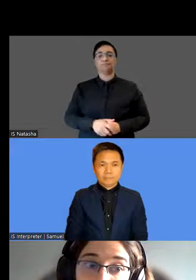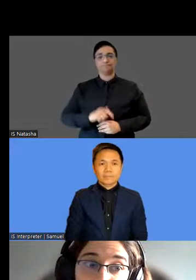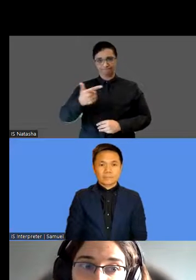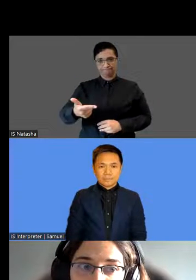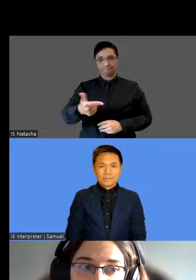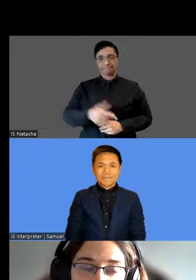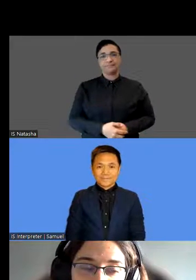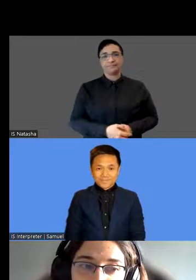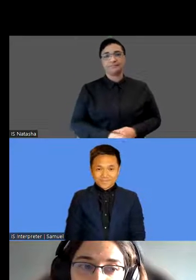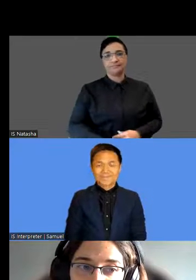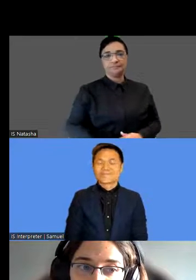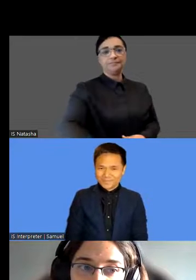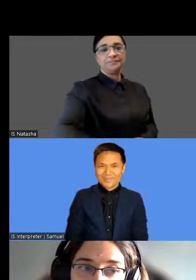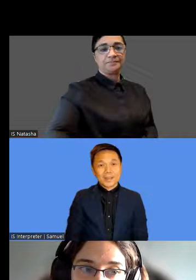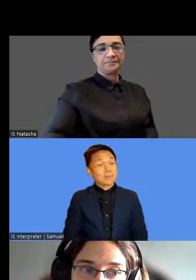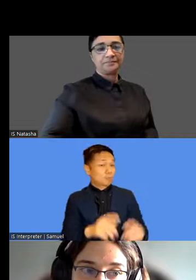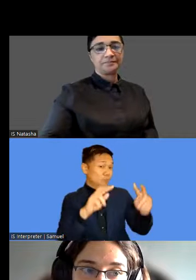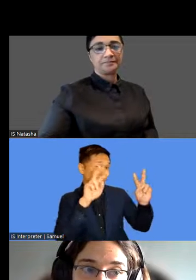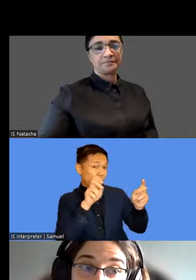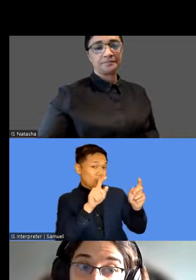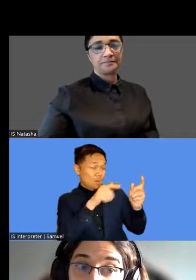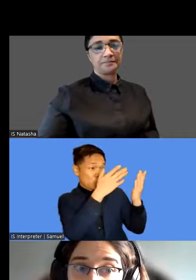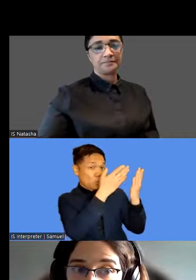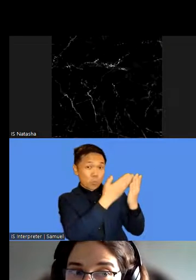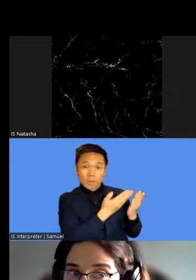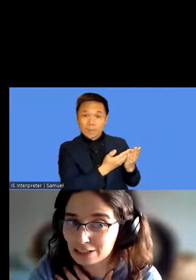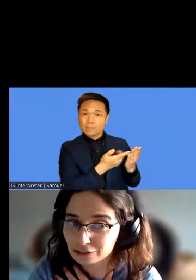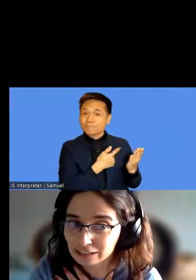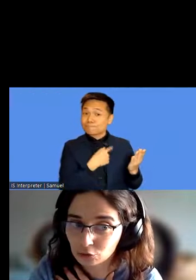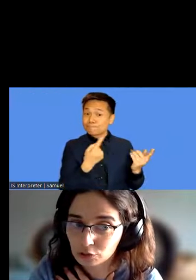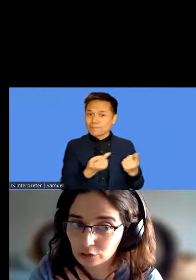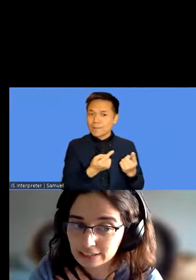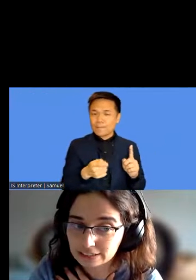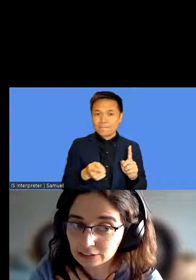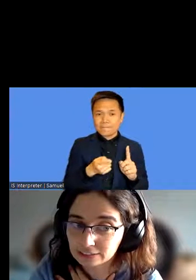In terms of recommendations, we recommended training for national and local organizations